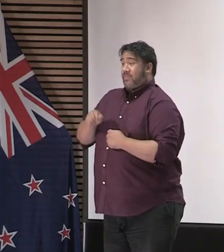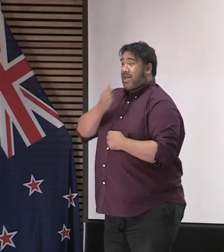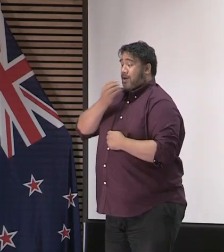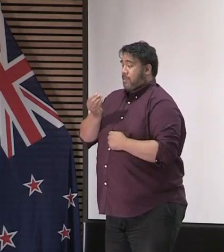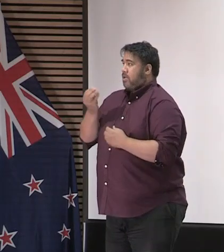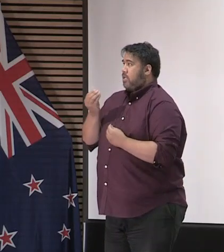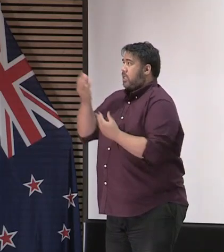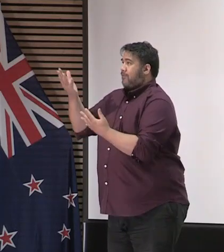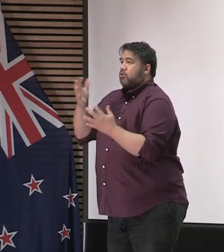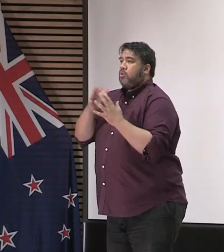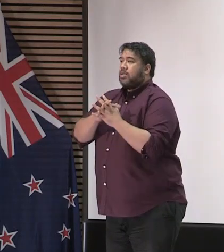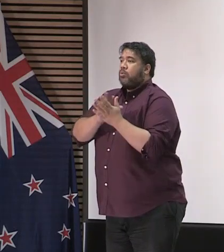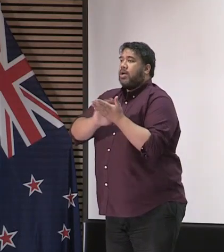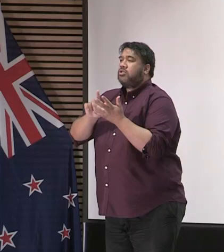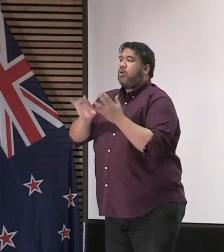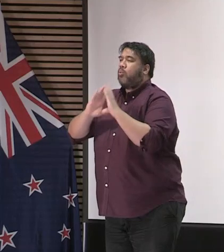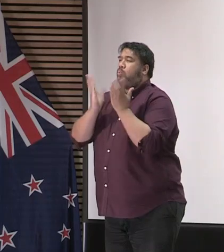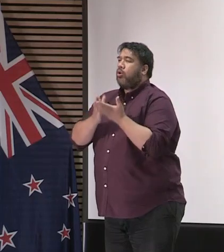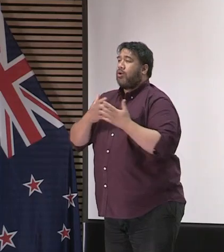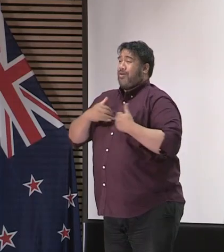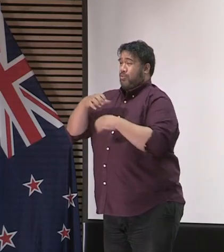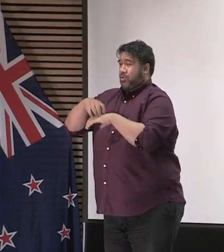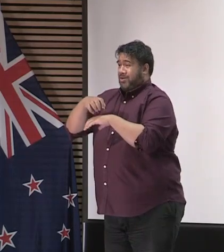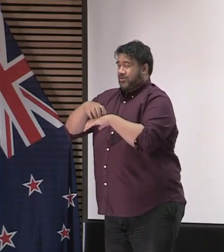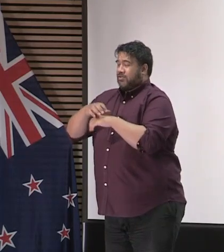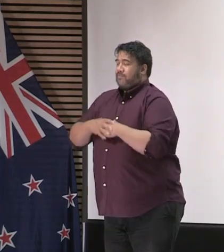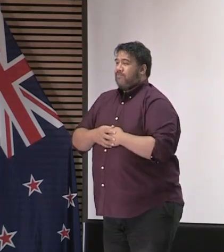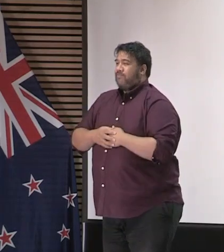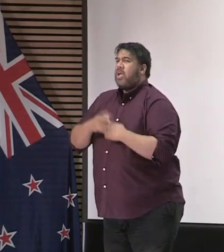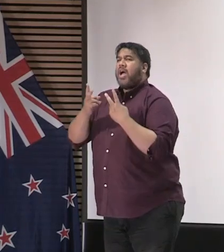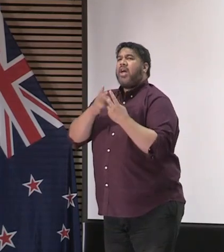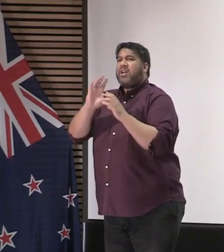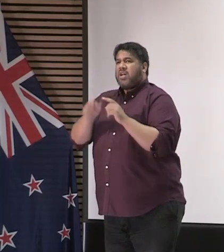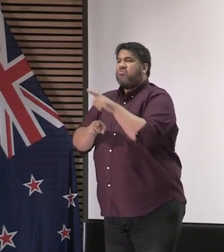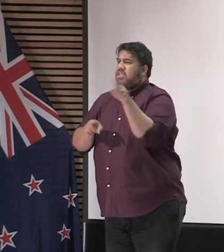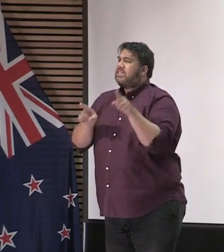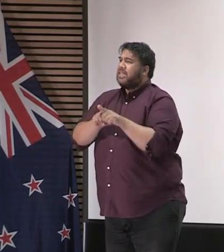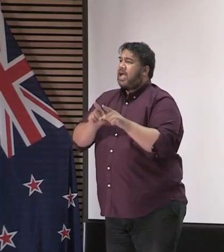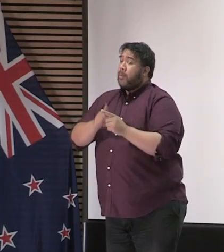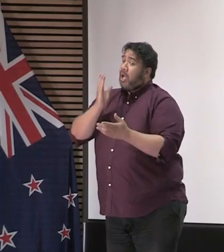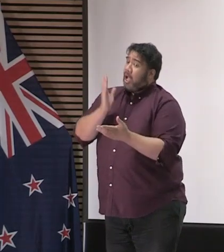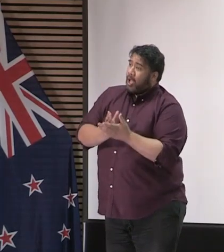confirmed cases is 1,124 - this is the number we report to the World Health